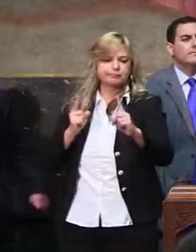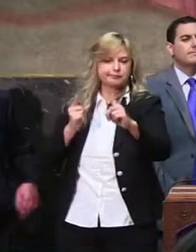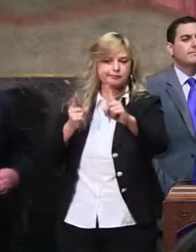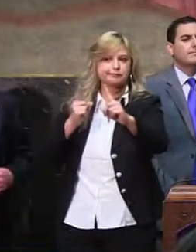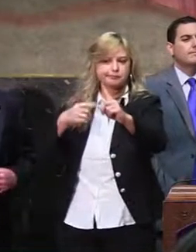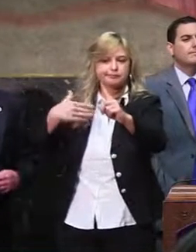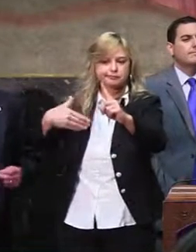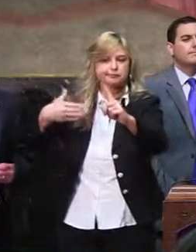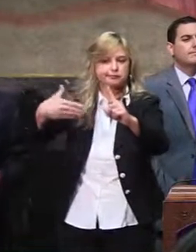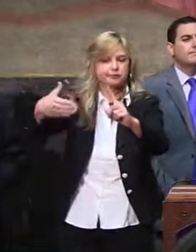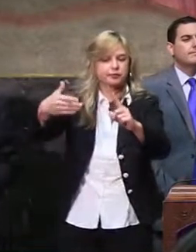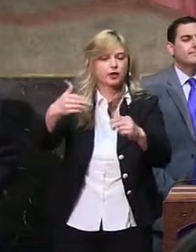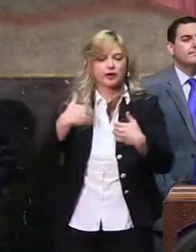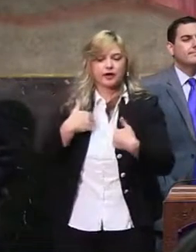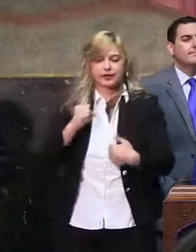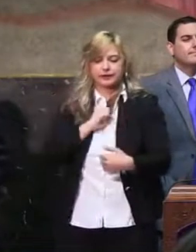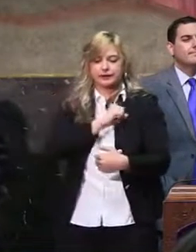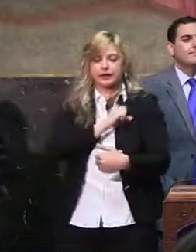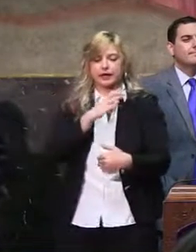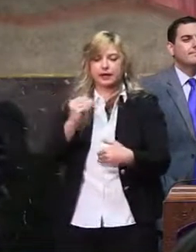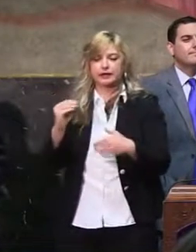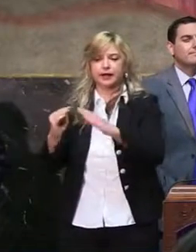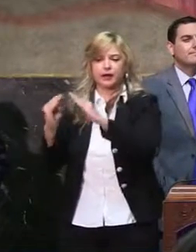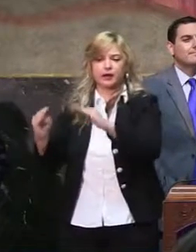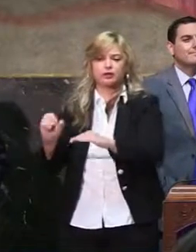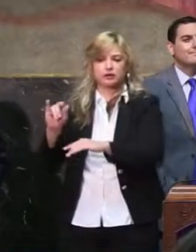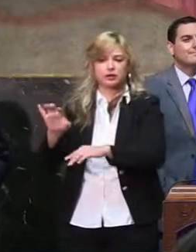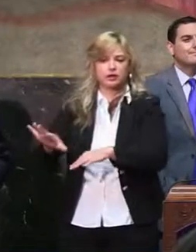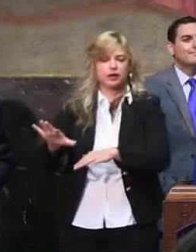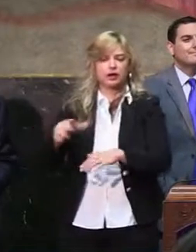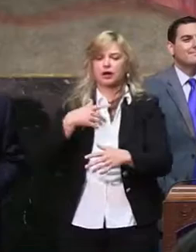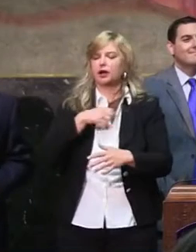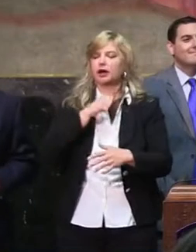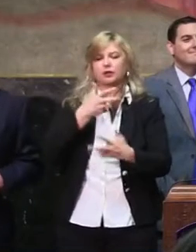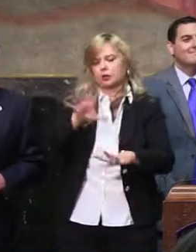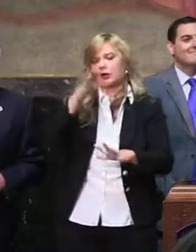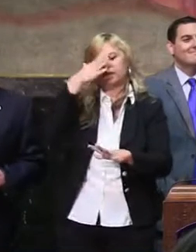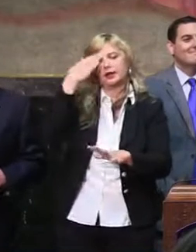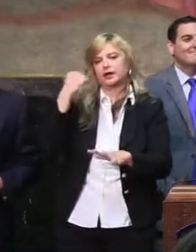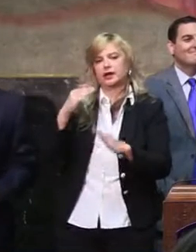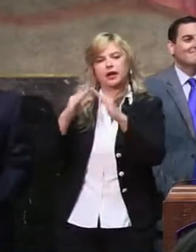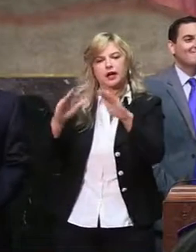Senate in the house and I don't want to forget about our House bill because we have some work to do there which would